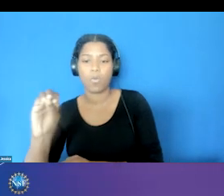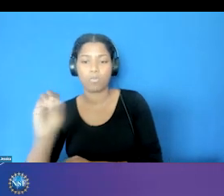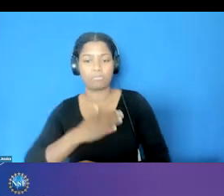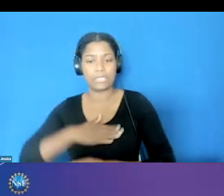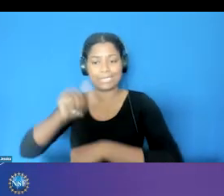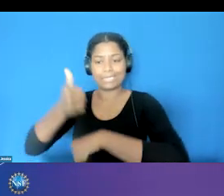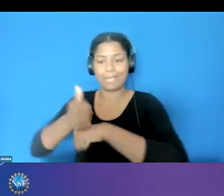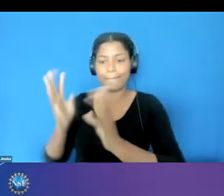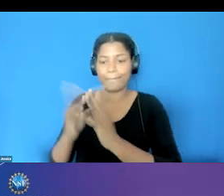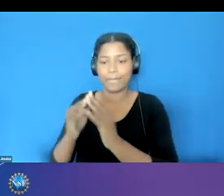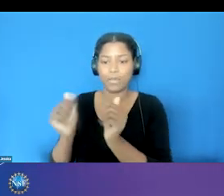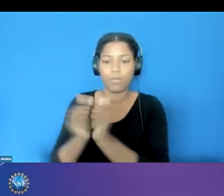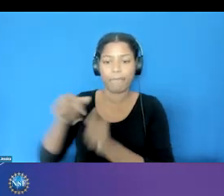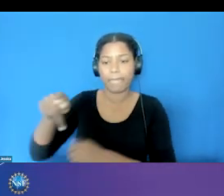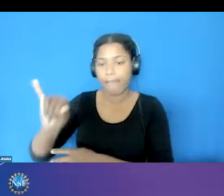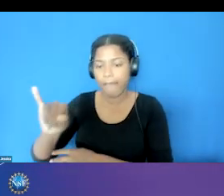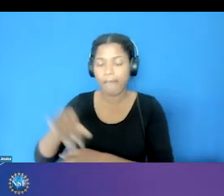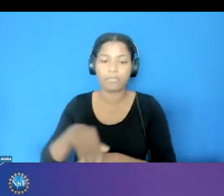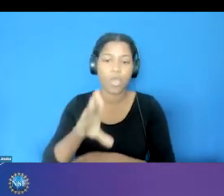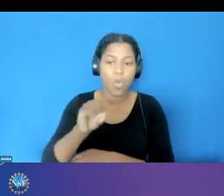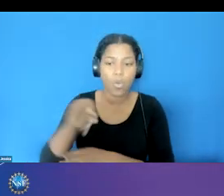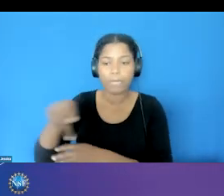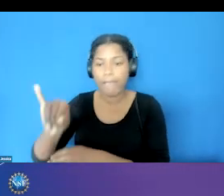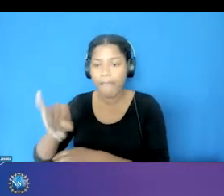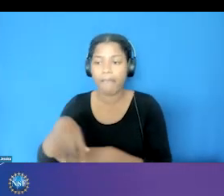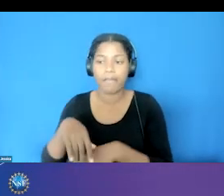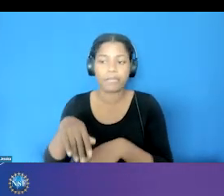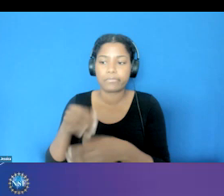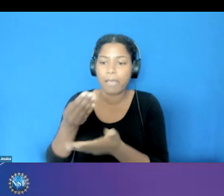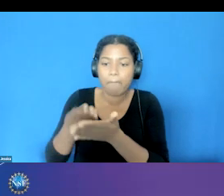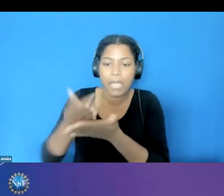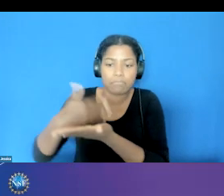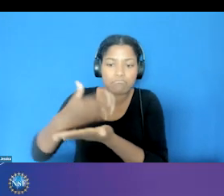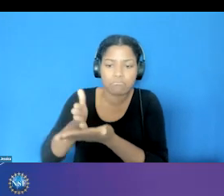with your PIs and co-PIs, finance team, budget, whoever is involved